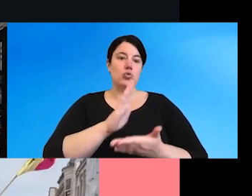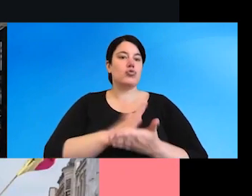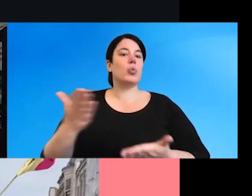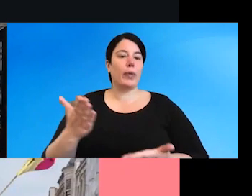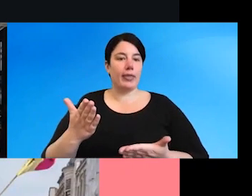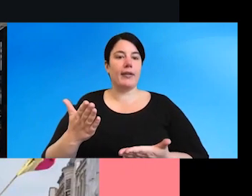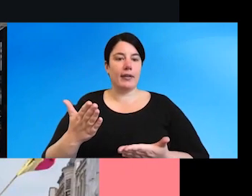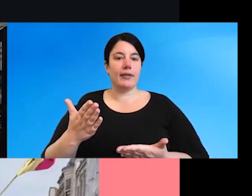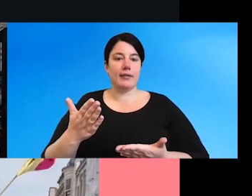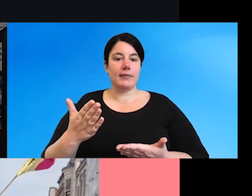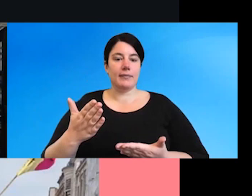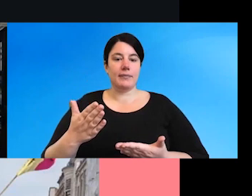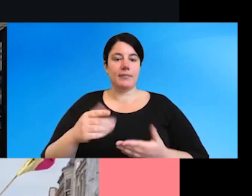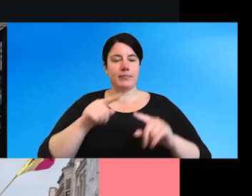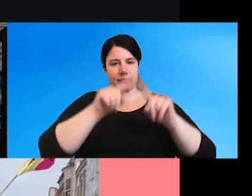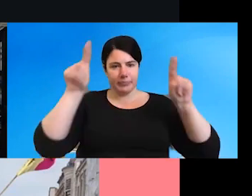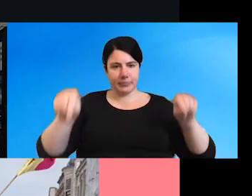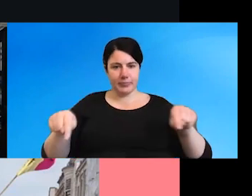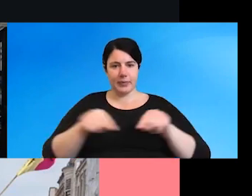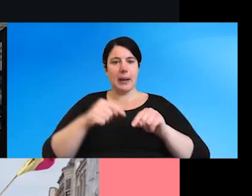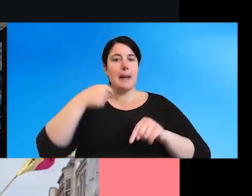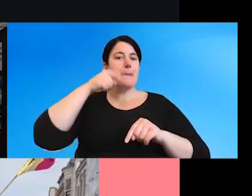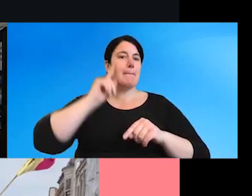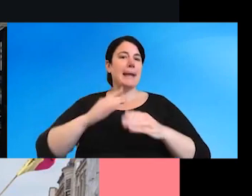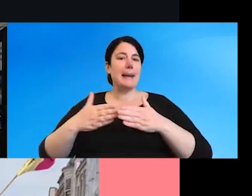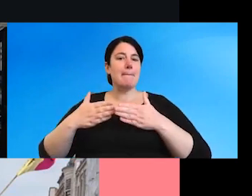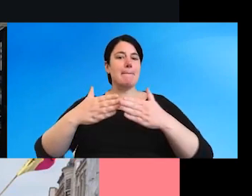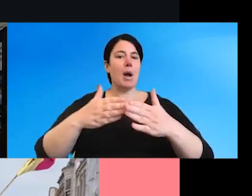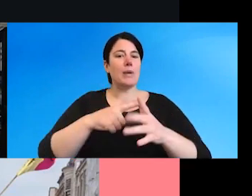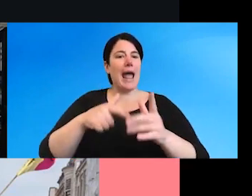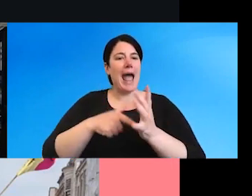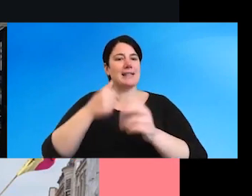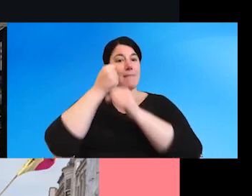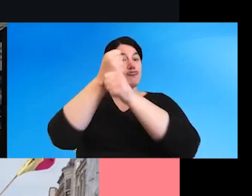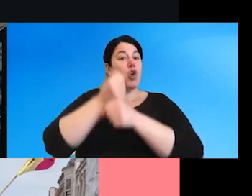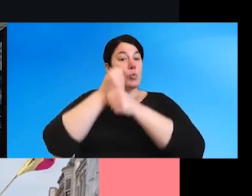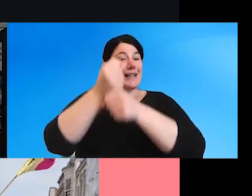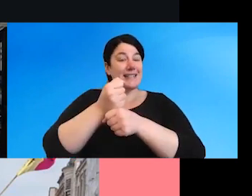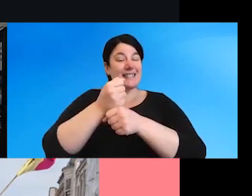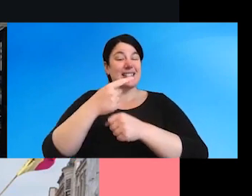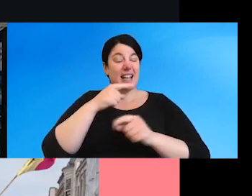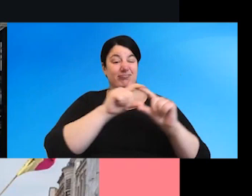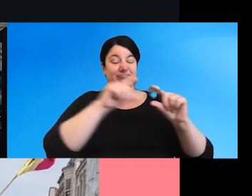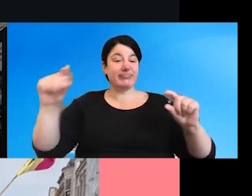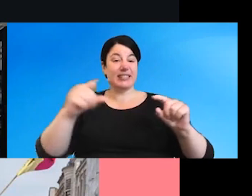And this slide has a photograph of a pink boat at a protest with "tell the truth" written on it. There's a lot of